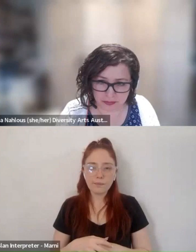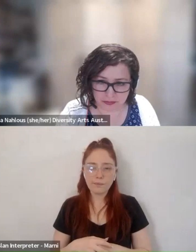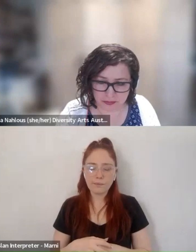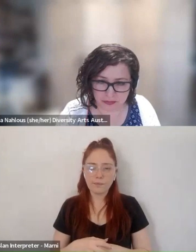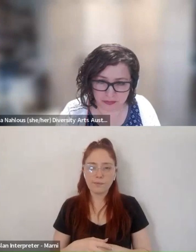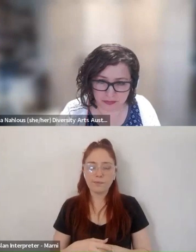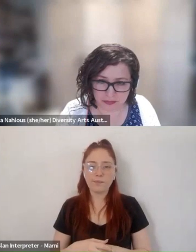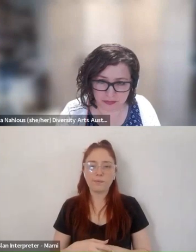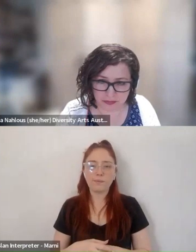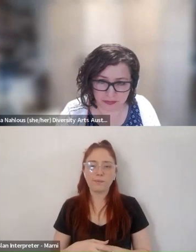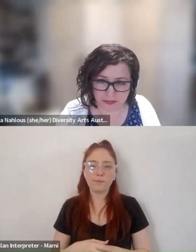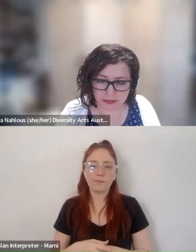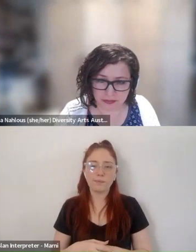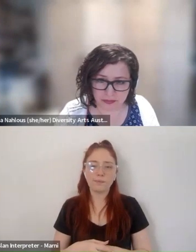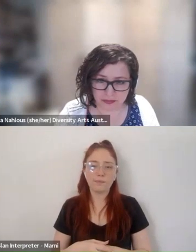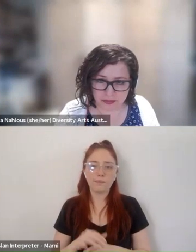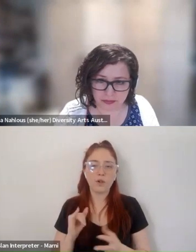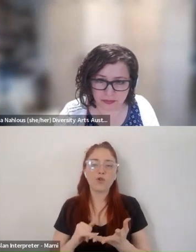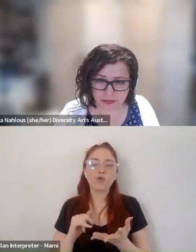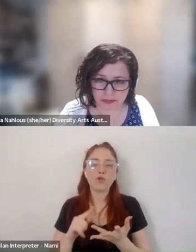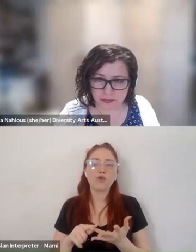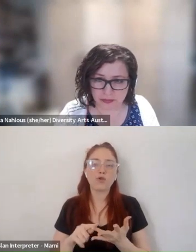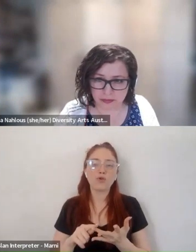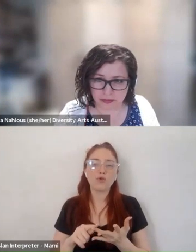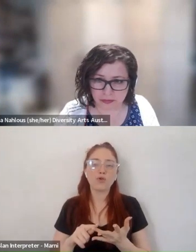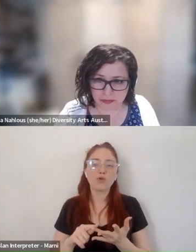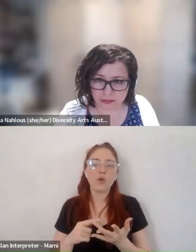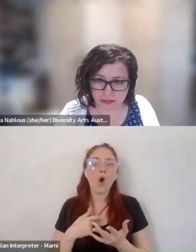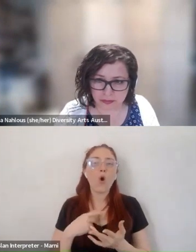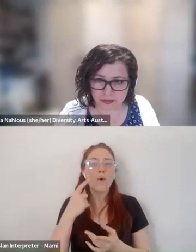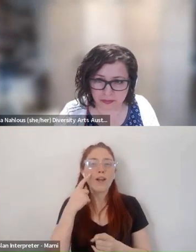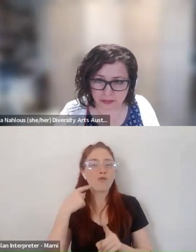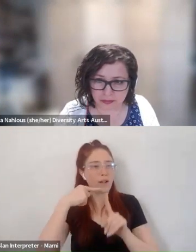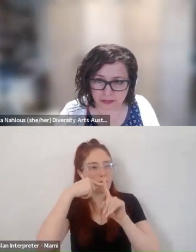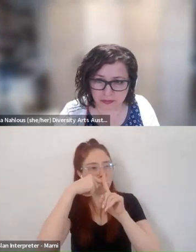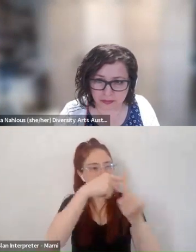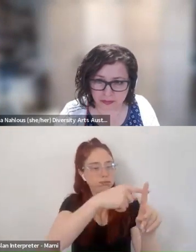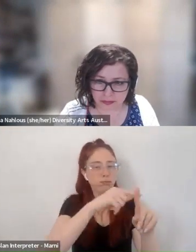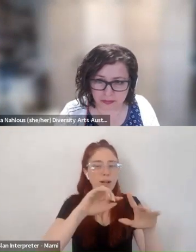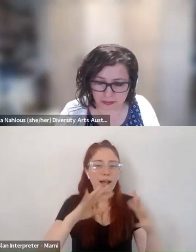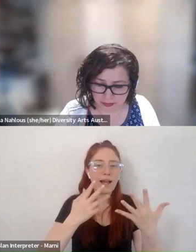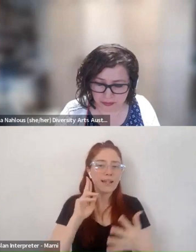they have been targeting deaf and disabled communities, while